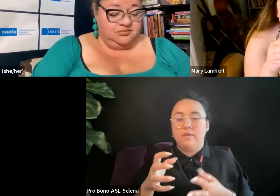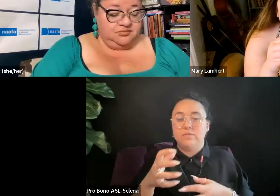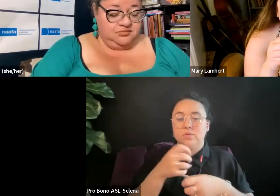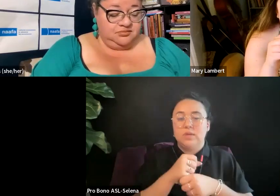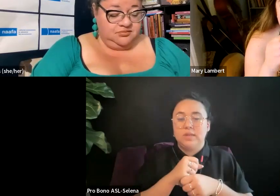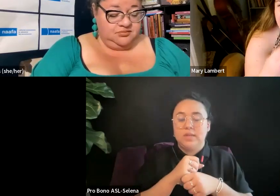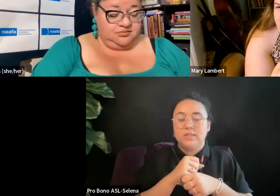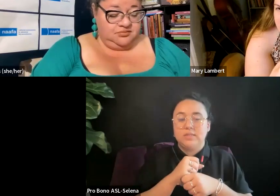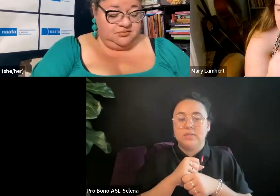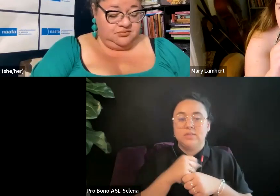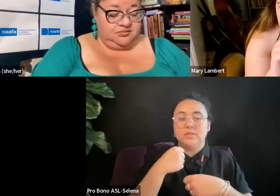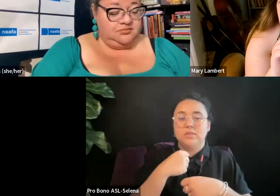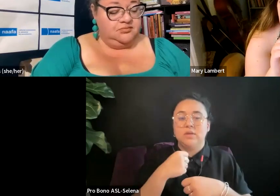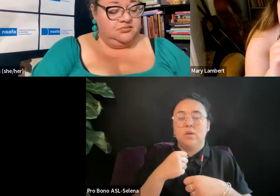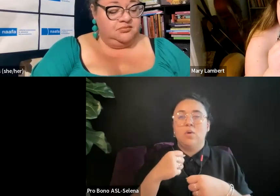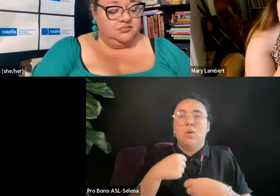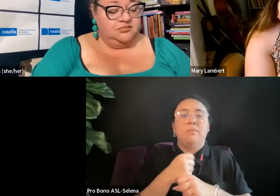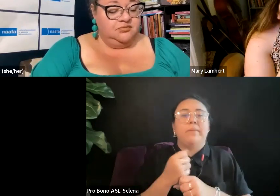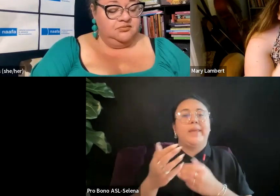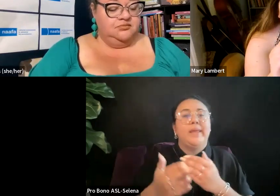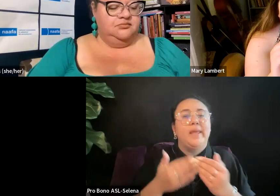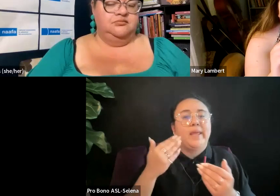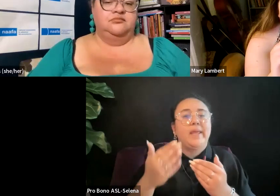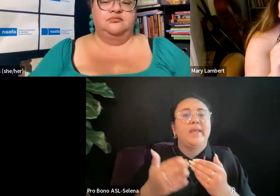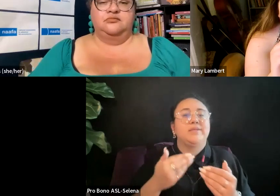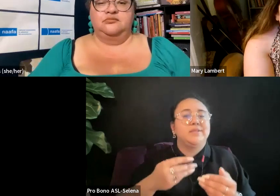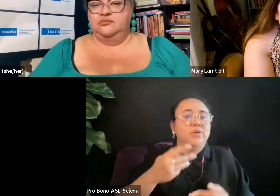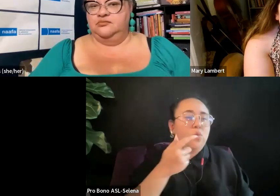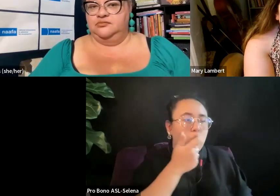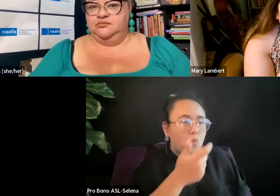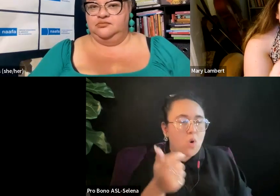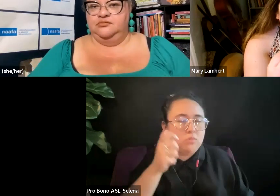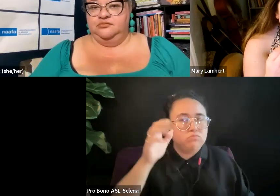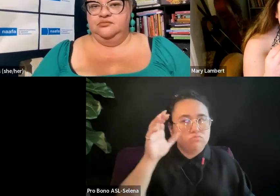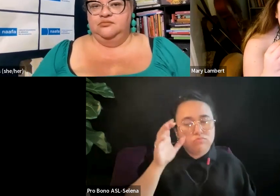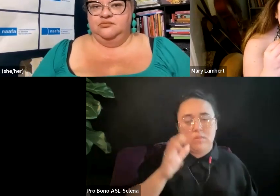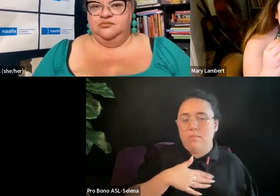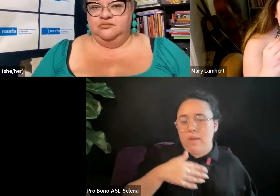or make digestible my trauma or things that I needed to